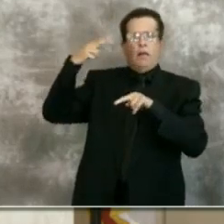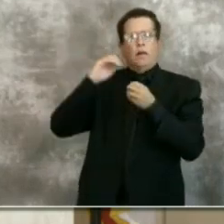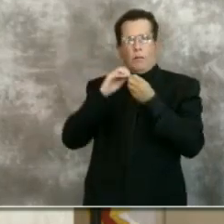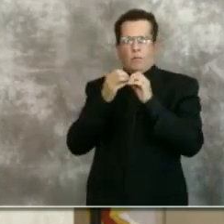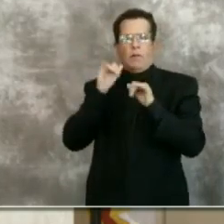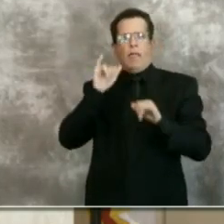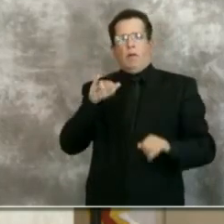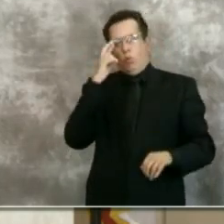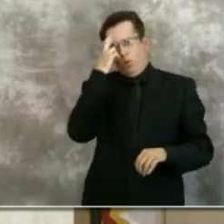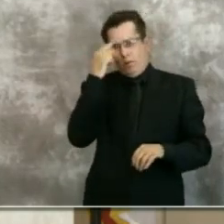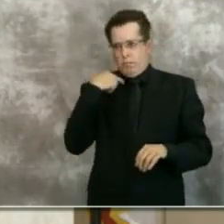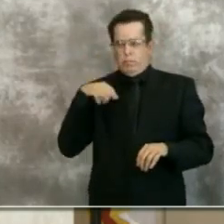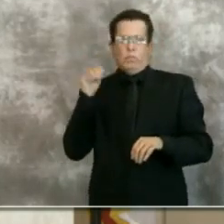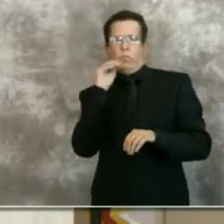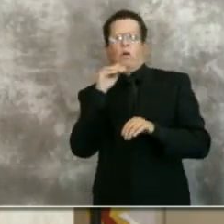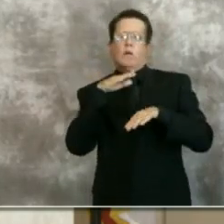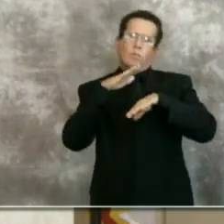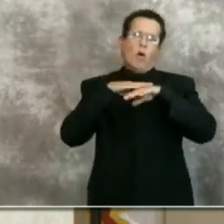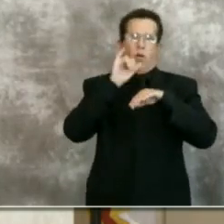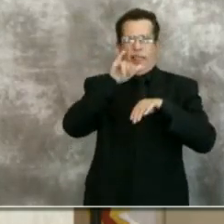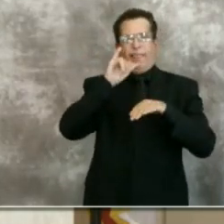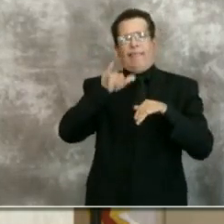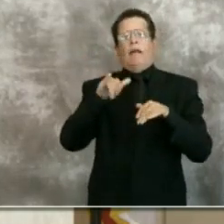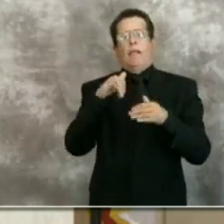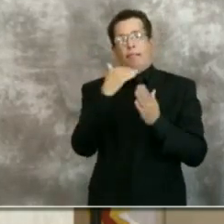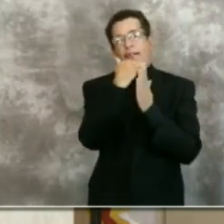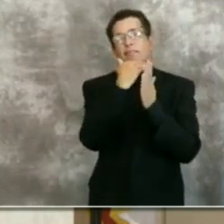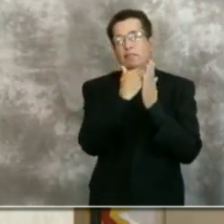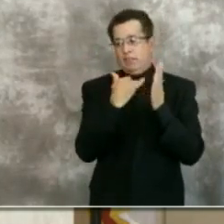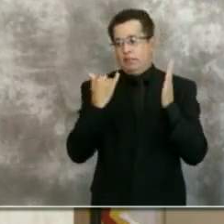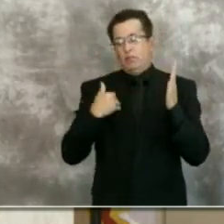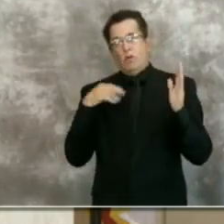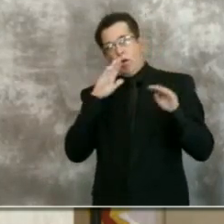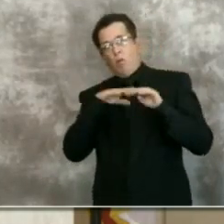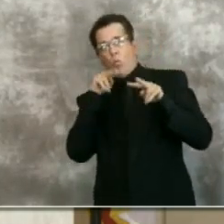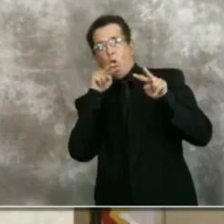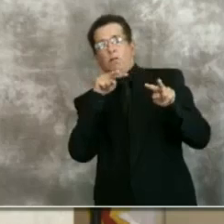BECAUSE OF HER GROWING NUMBERS OF CASES COMMUNITY OUTBREAKS AND OTHER METRICS THAT